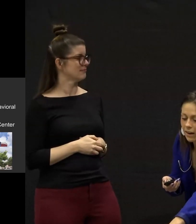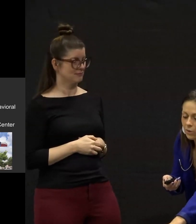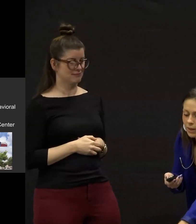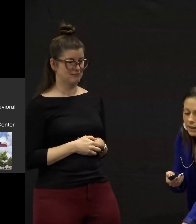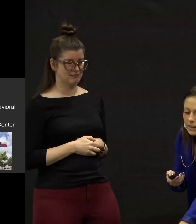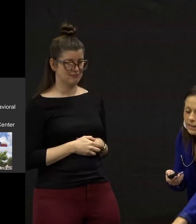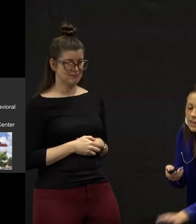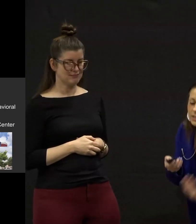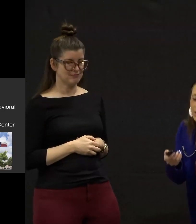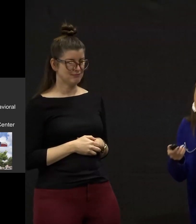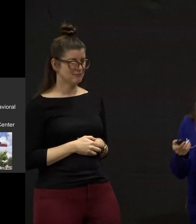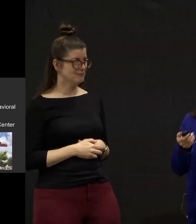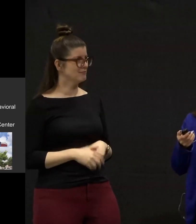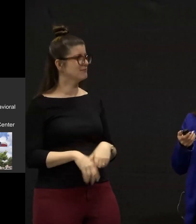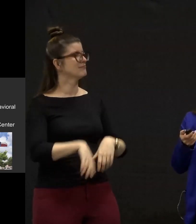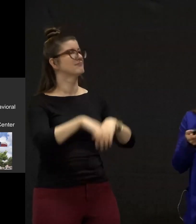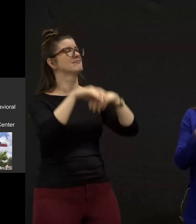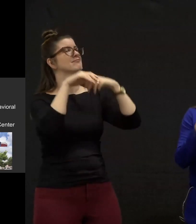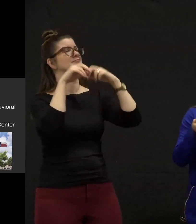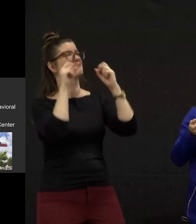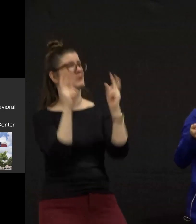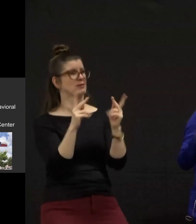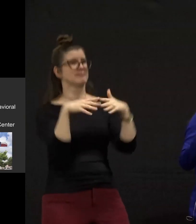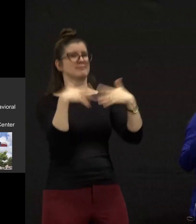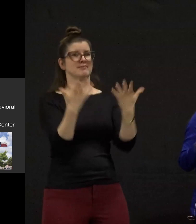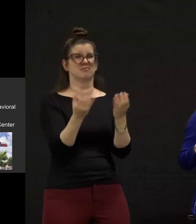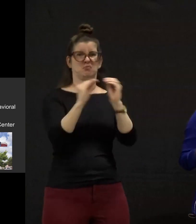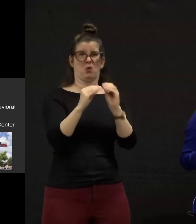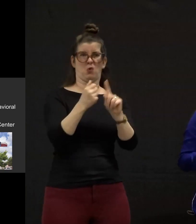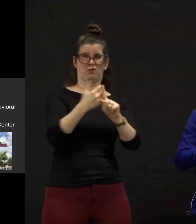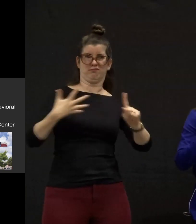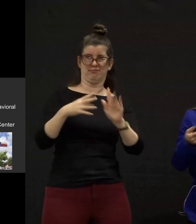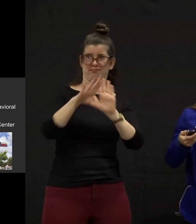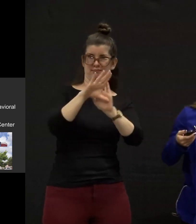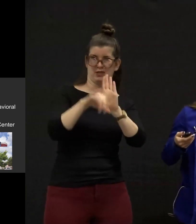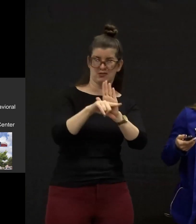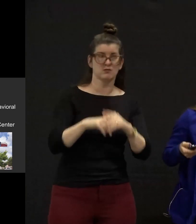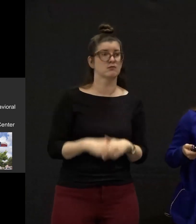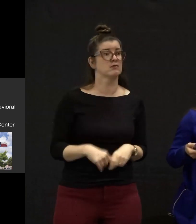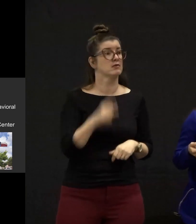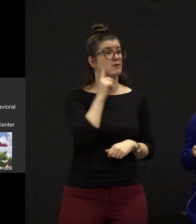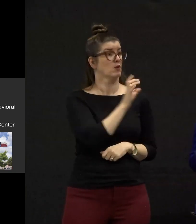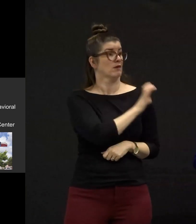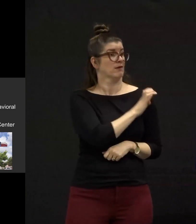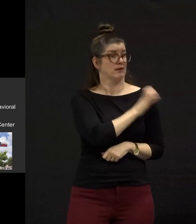Okay, so a little bit more background. As far as clinic history goes,